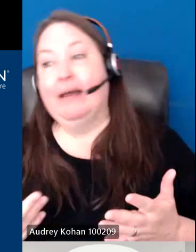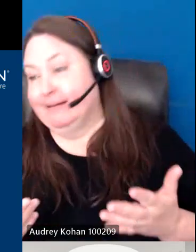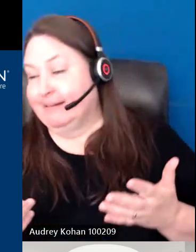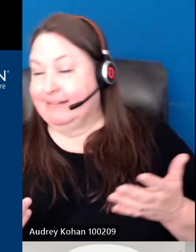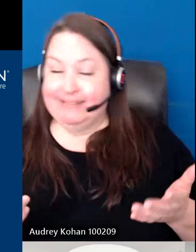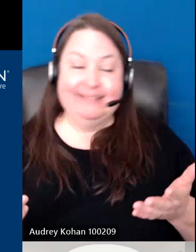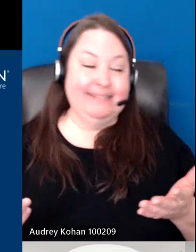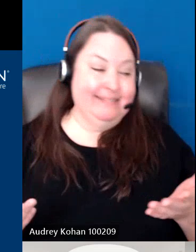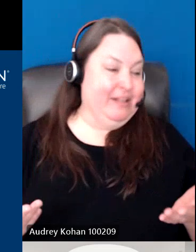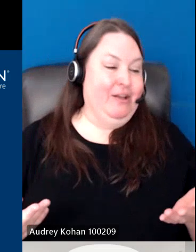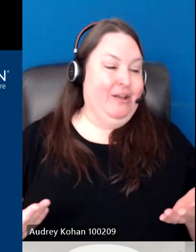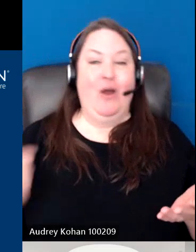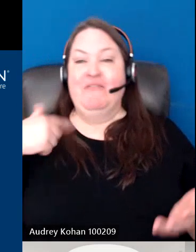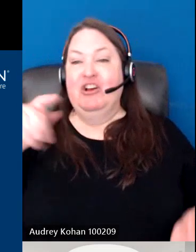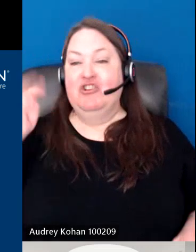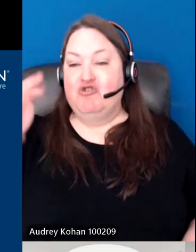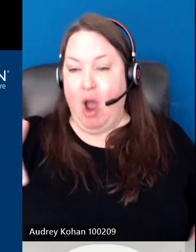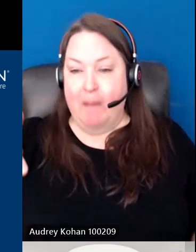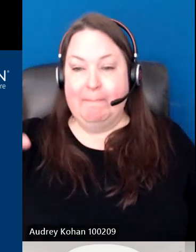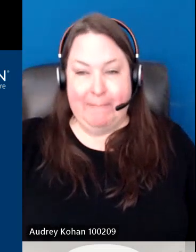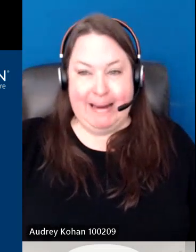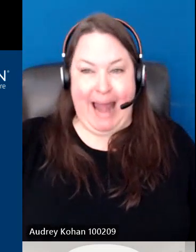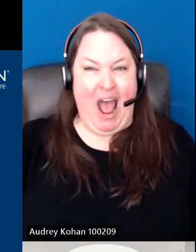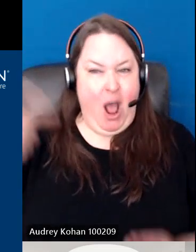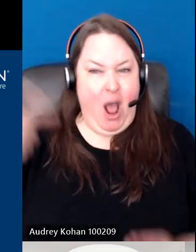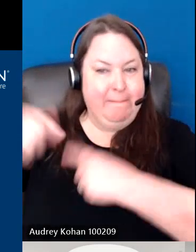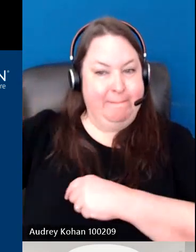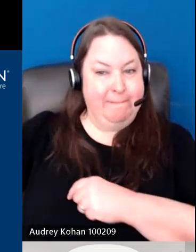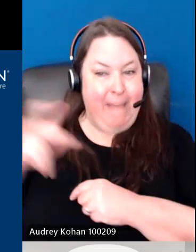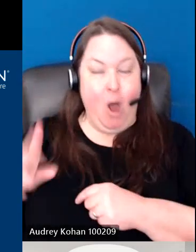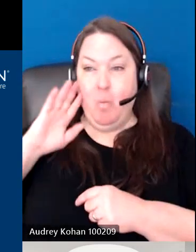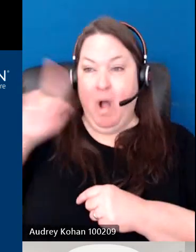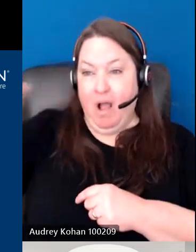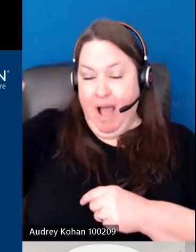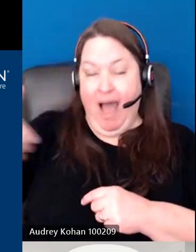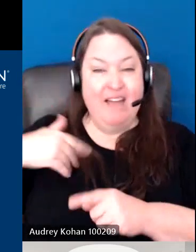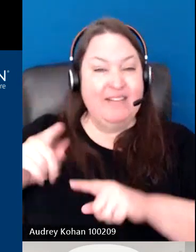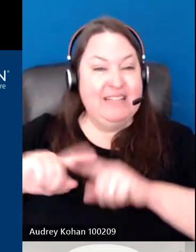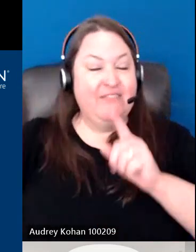we've got the Trump Administration coming back in will they have a different public policy view